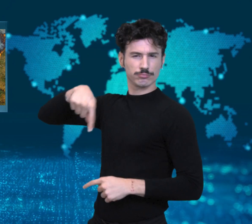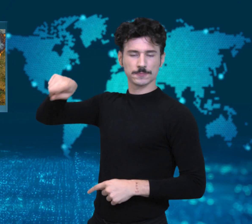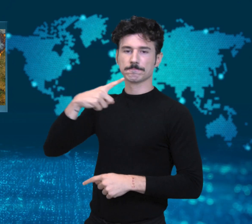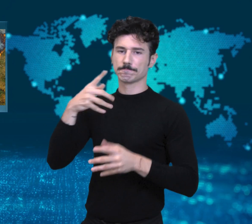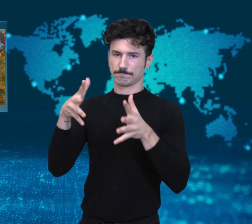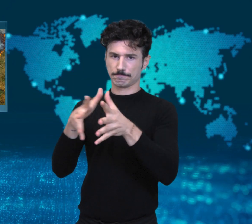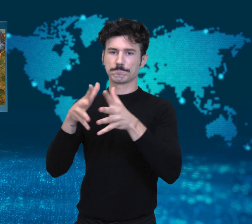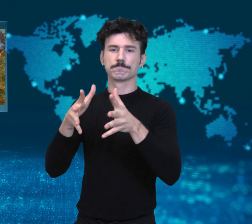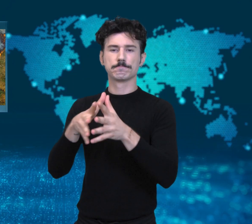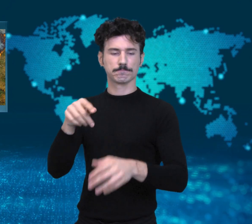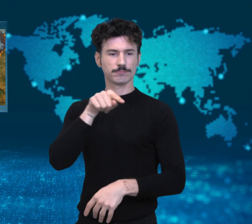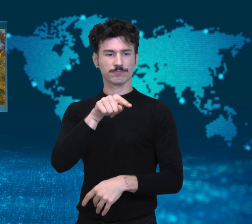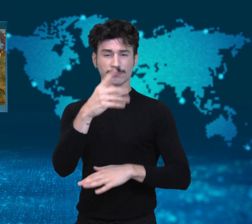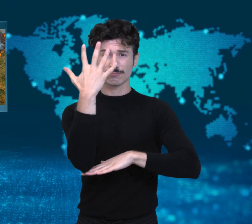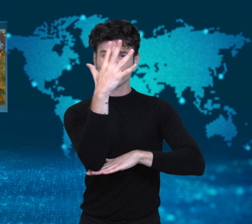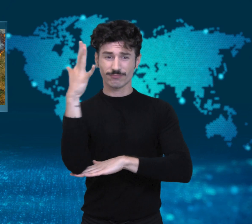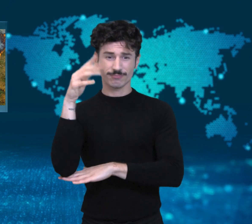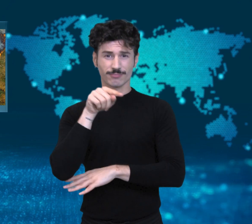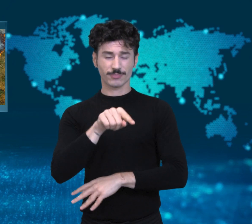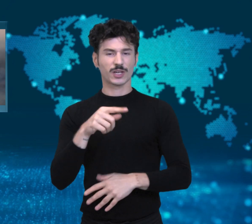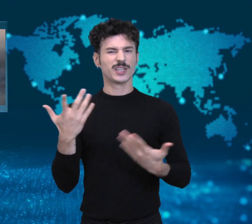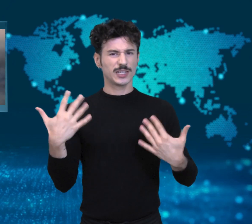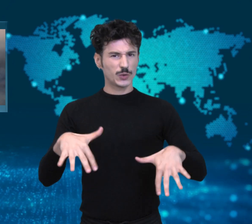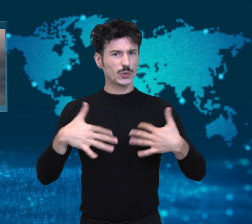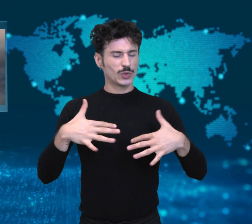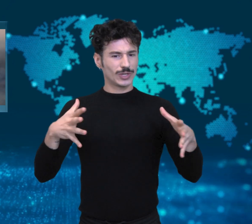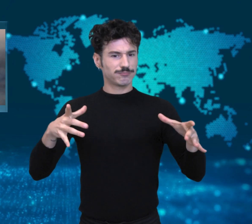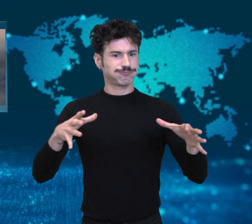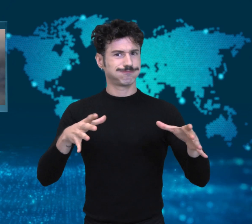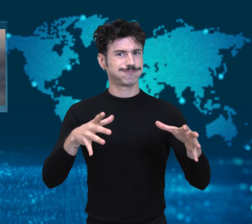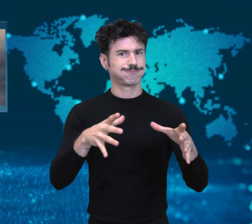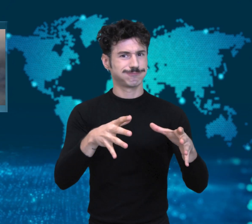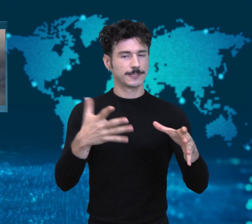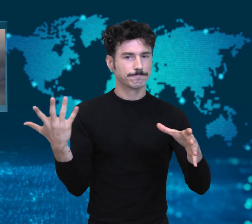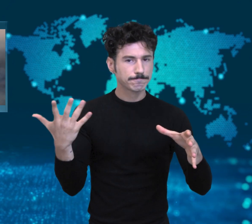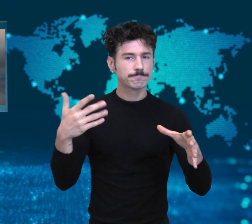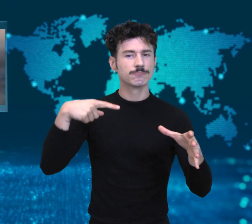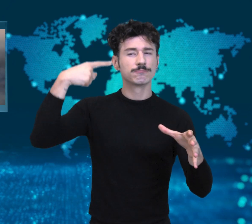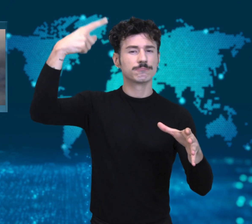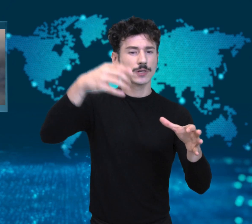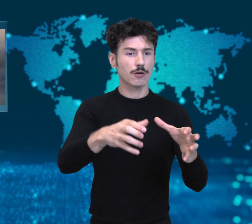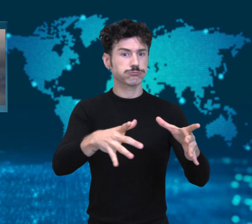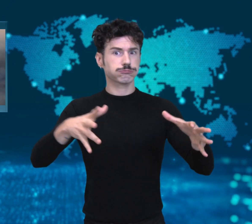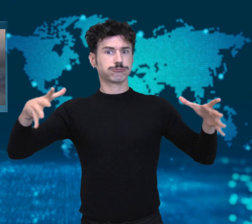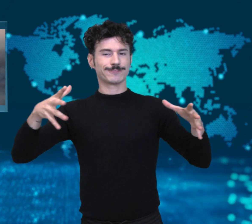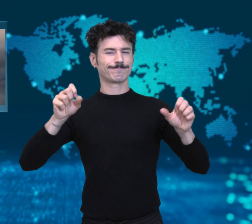Scientists fear the rainforest is at a point of no return”.